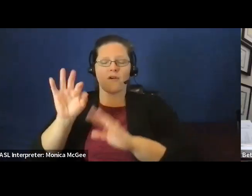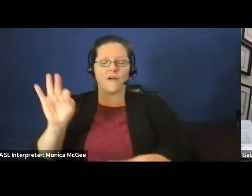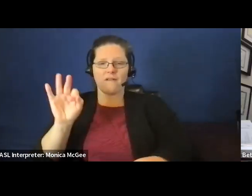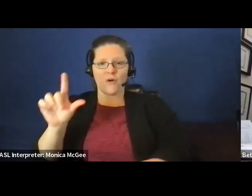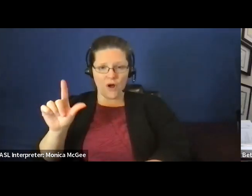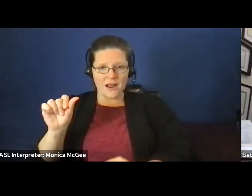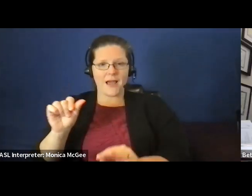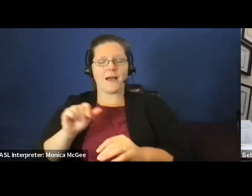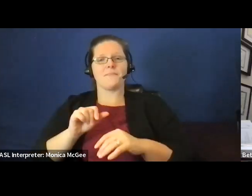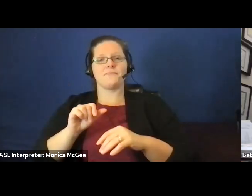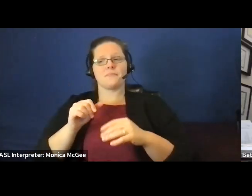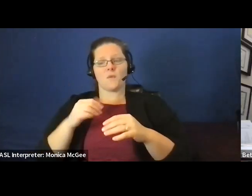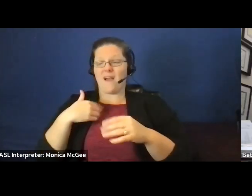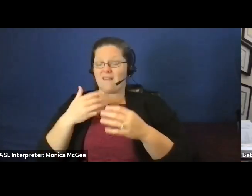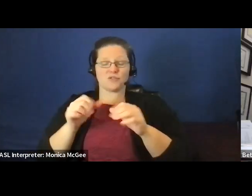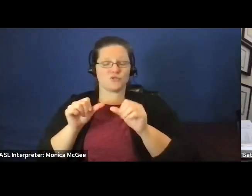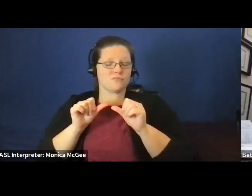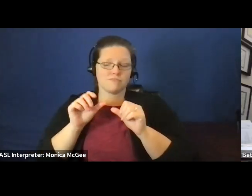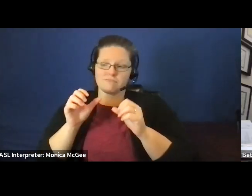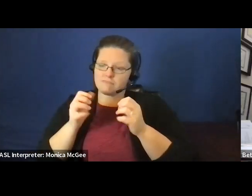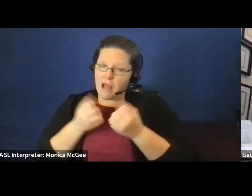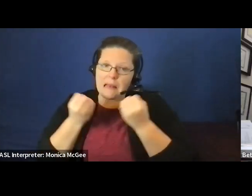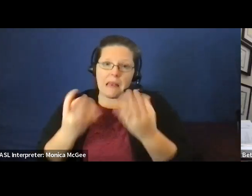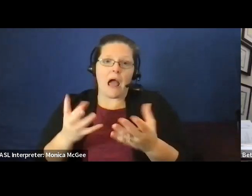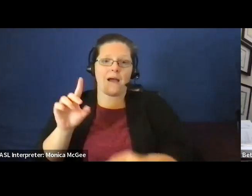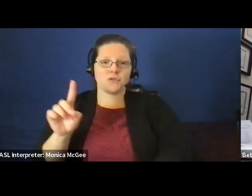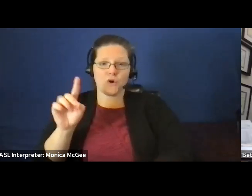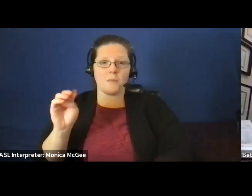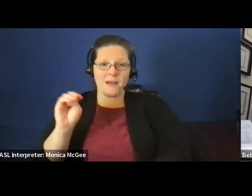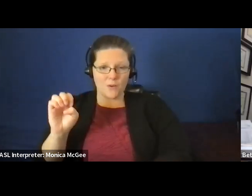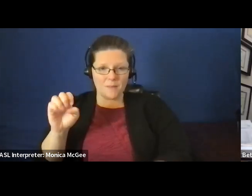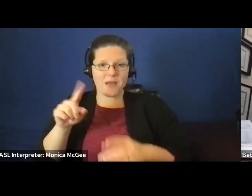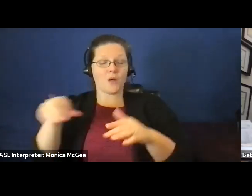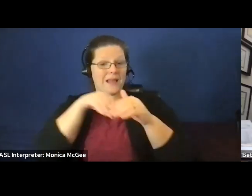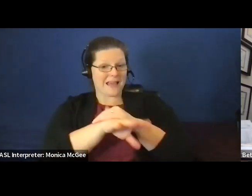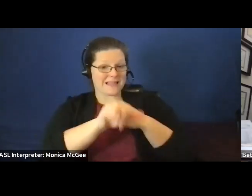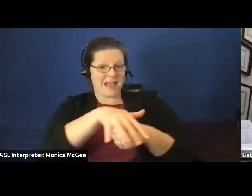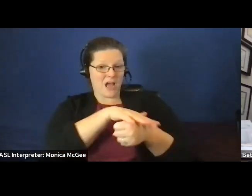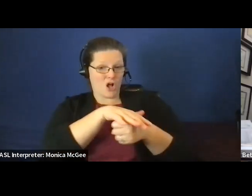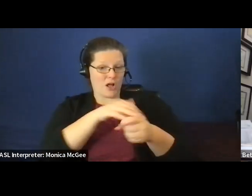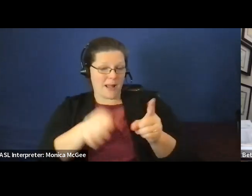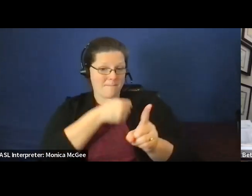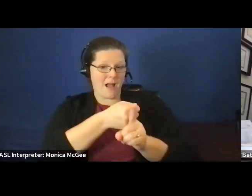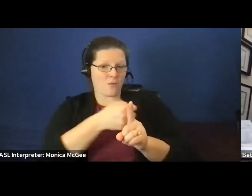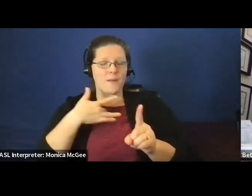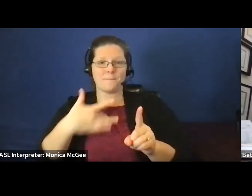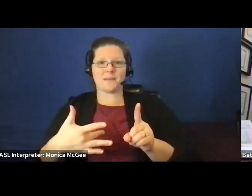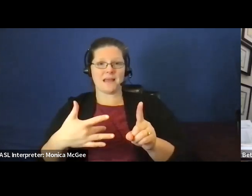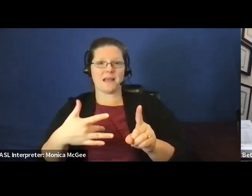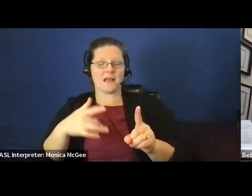of pieces of durable medical equipment. We have hundreds and hundreds and hundreds all over the state of durable